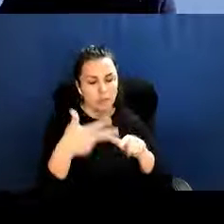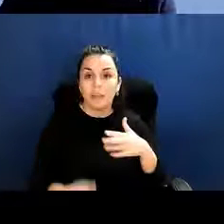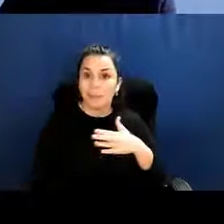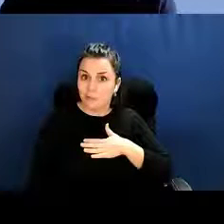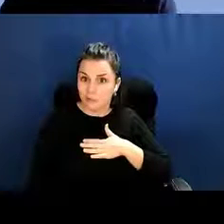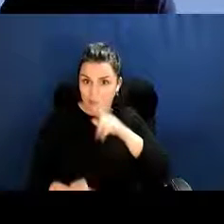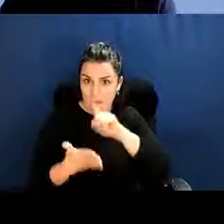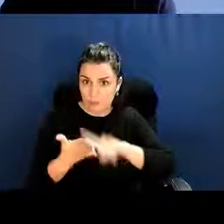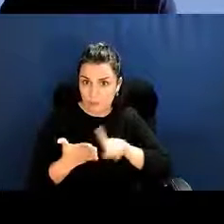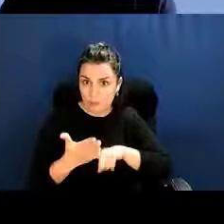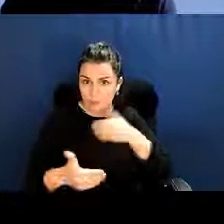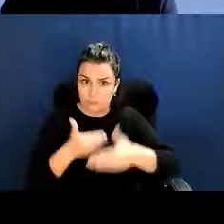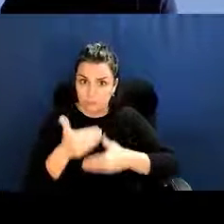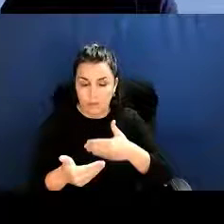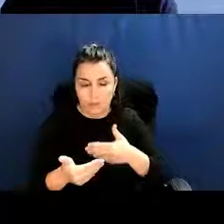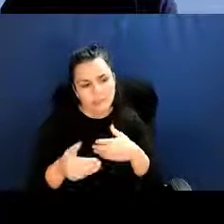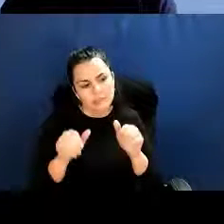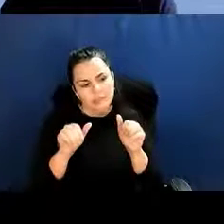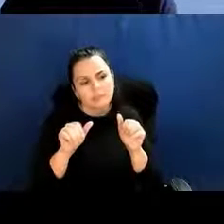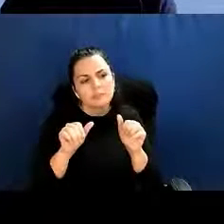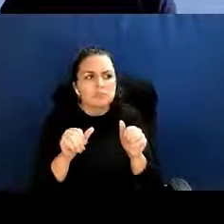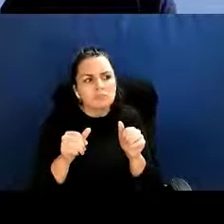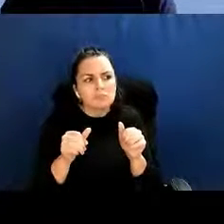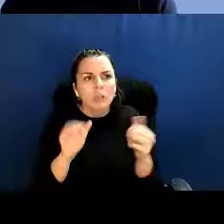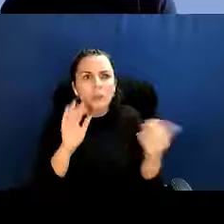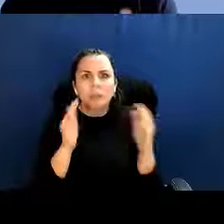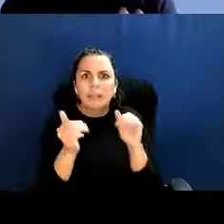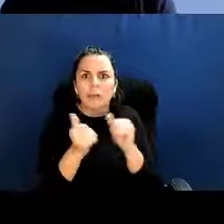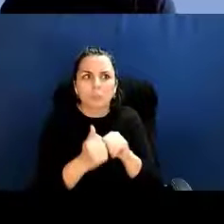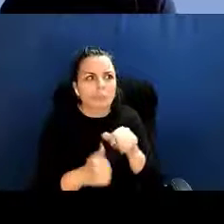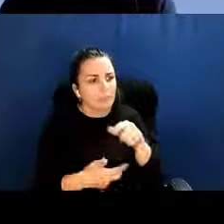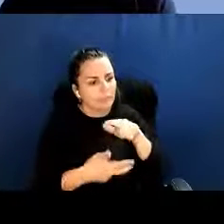you should think of them in relation to these three standards of reference.